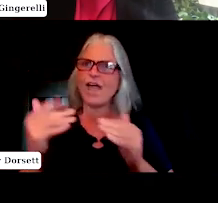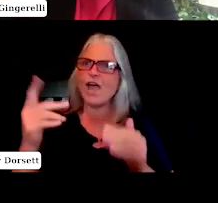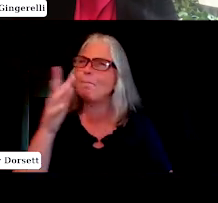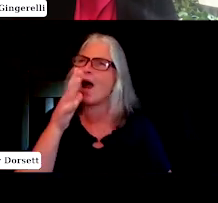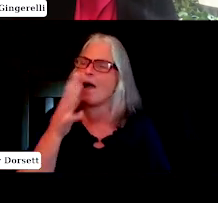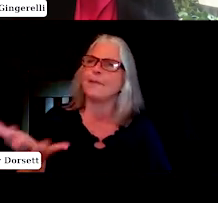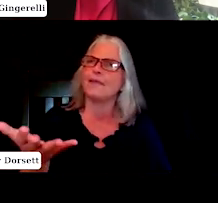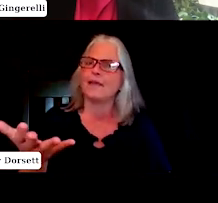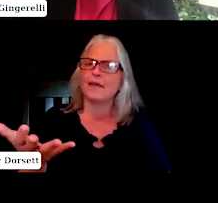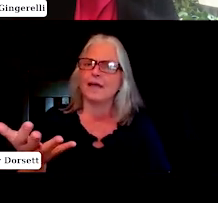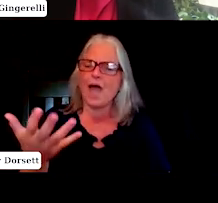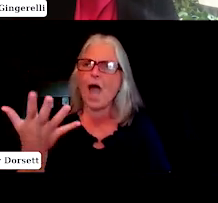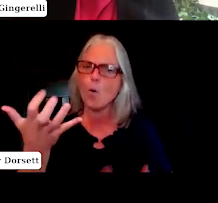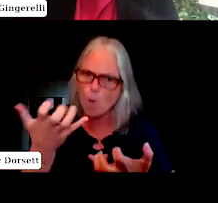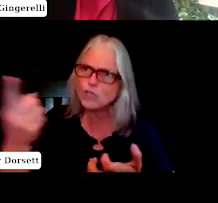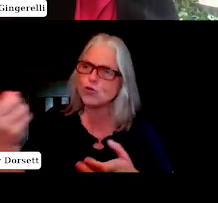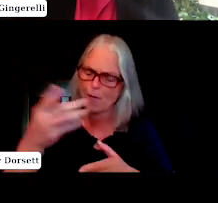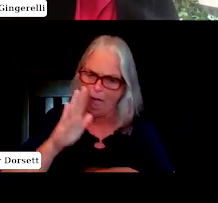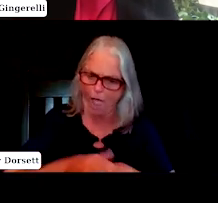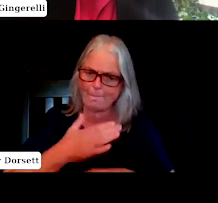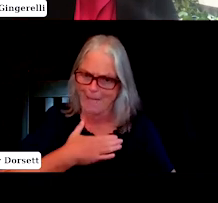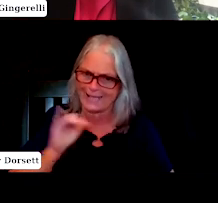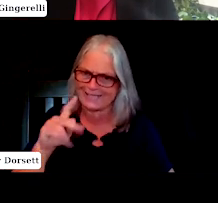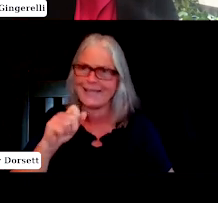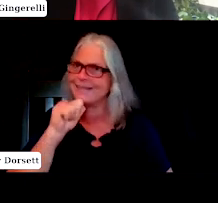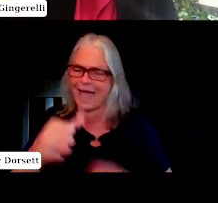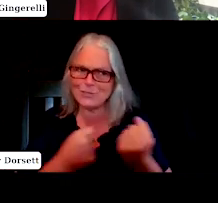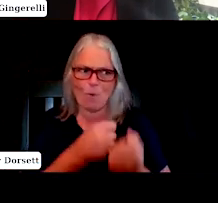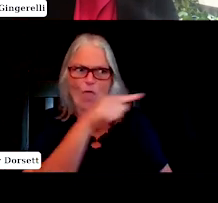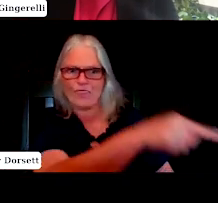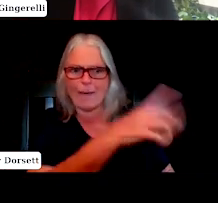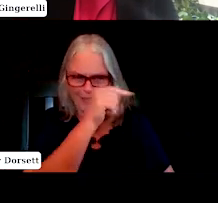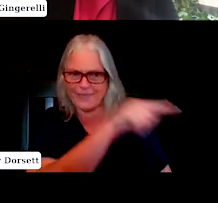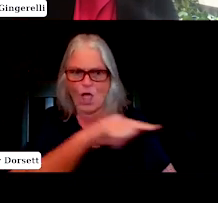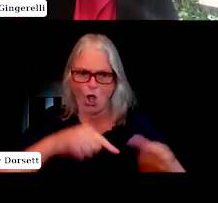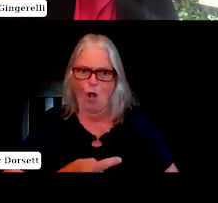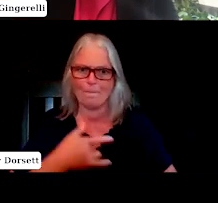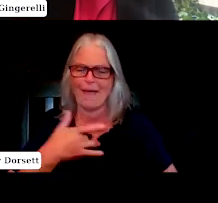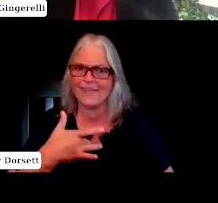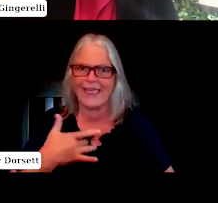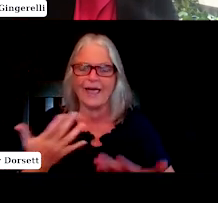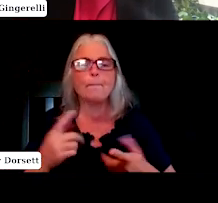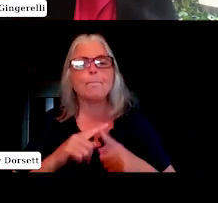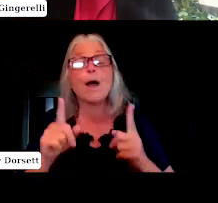I want you to be on my side and not on their side, or whatever they're hurting my feelings. But it's actually.